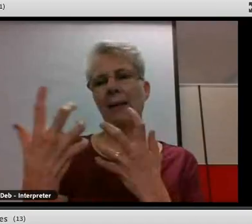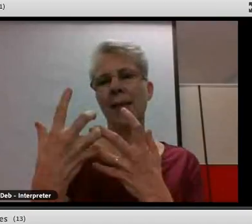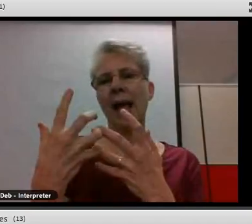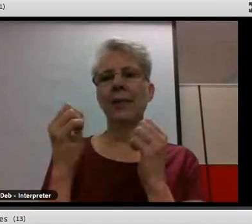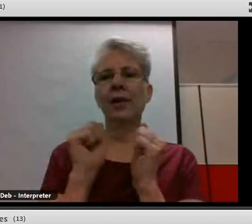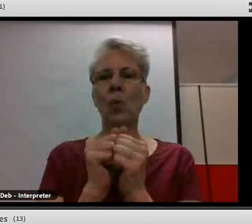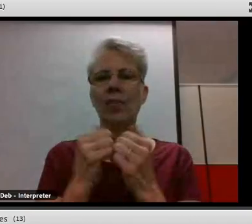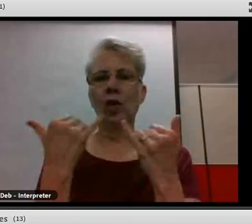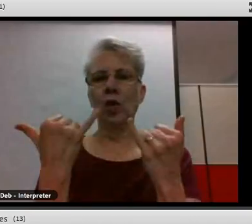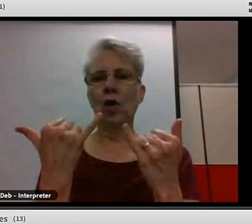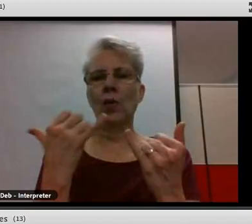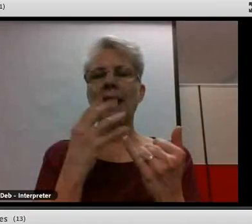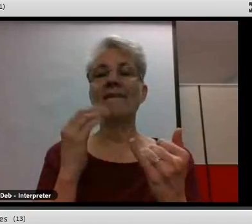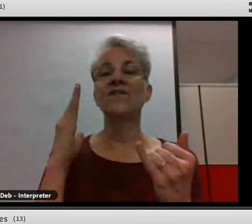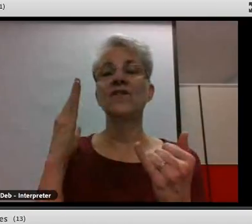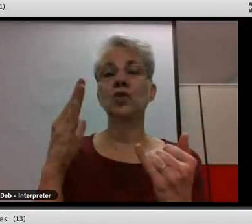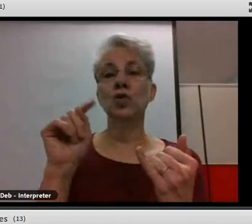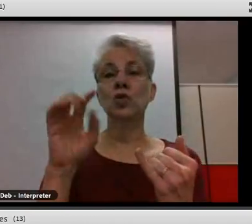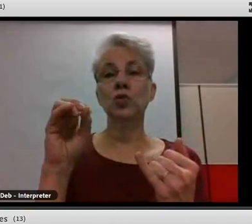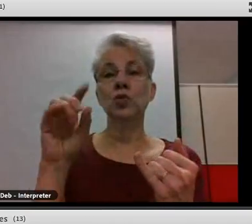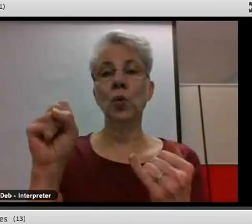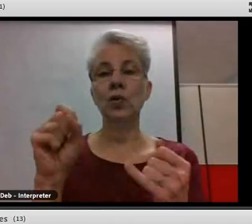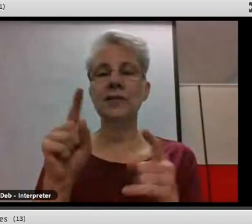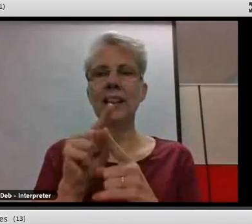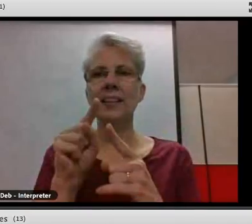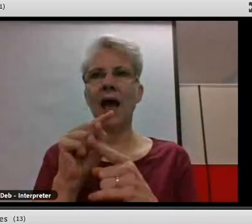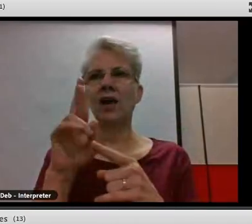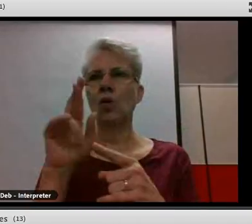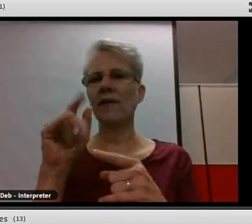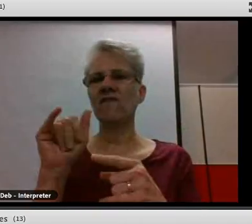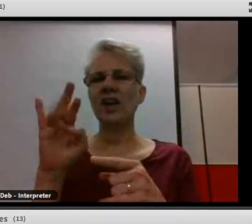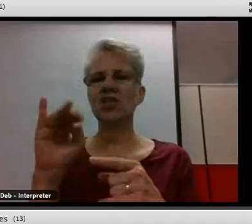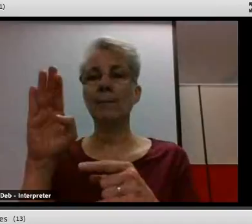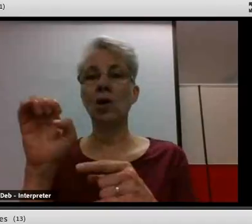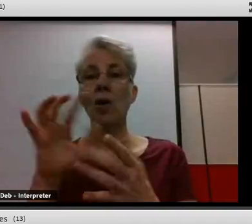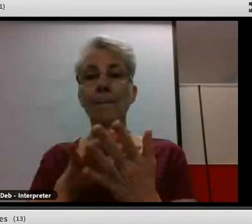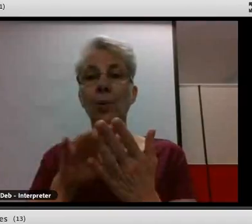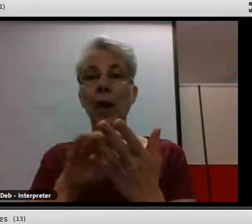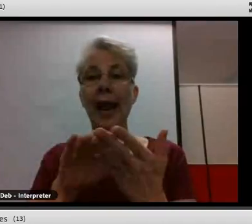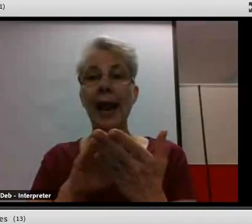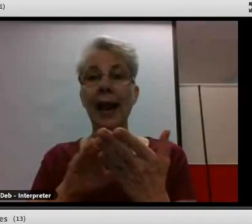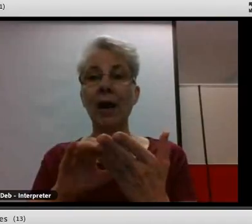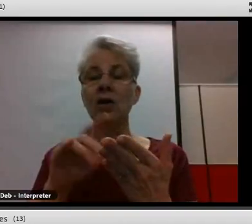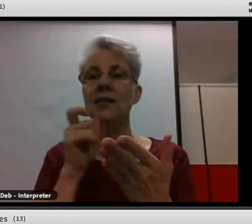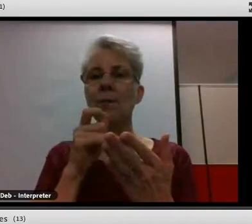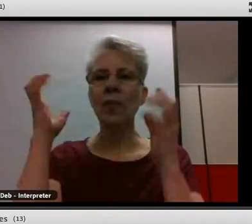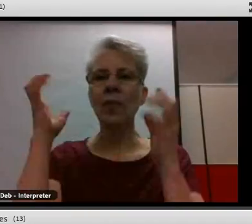are able to use, navigate, and perceive the web content. Some fabulous answers there,